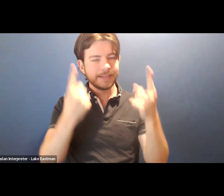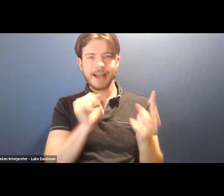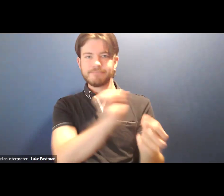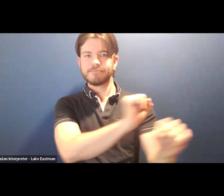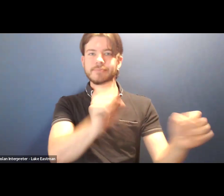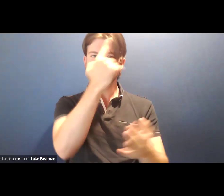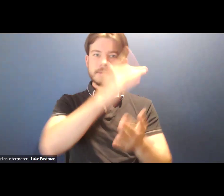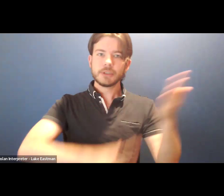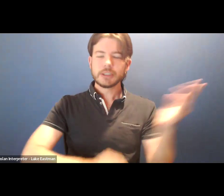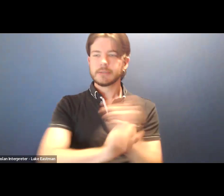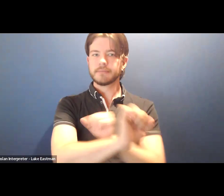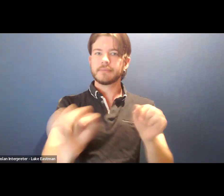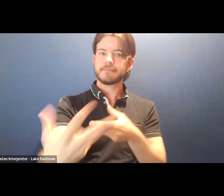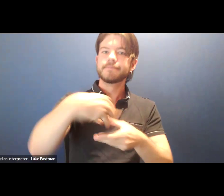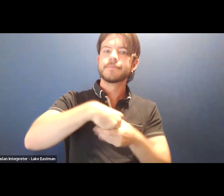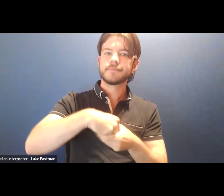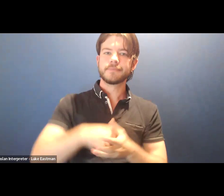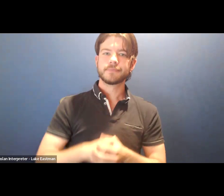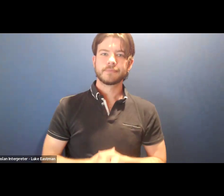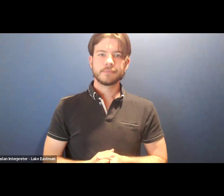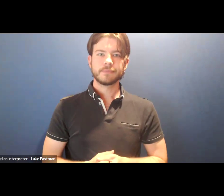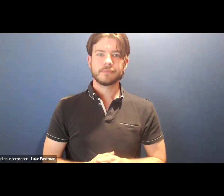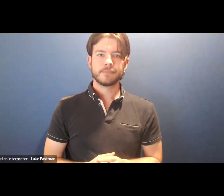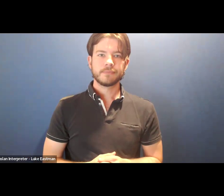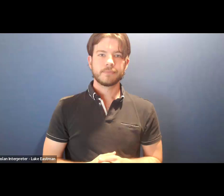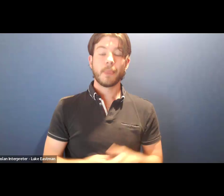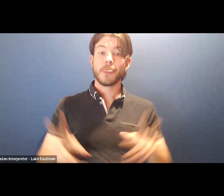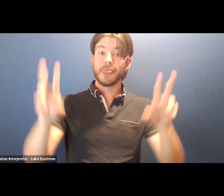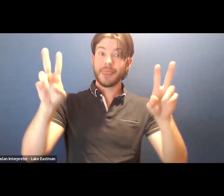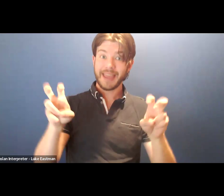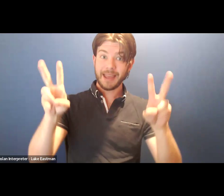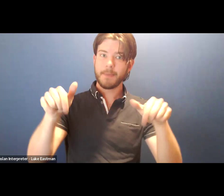people with